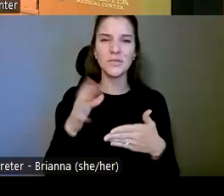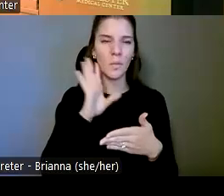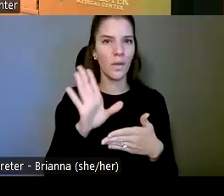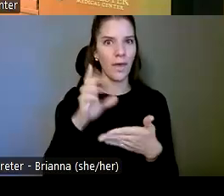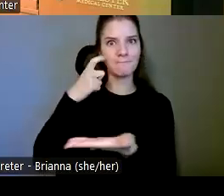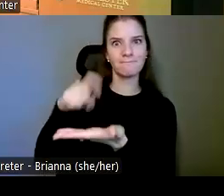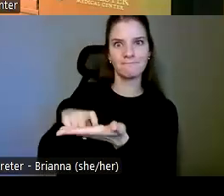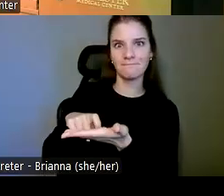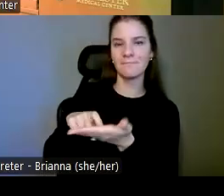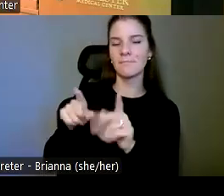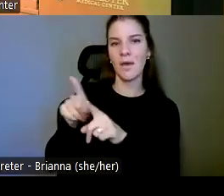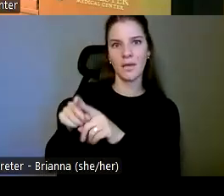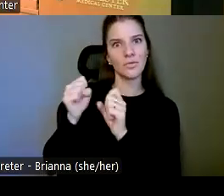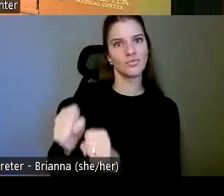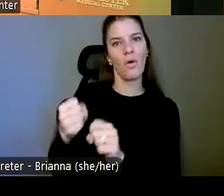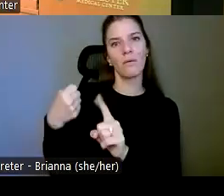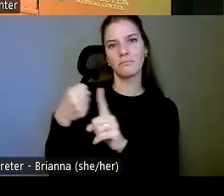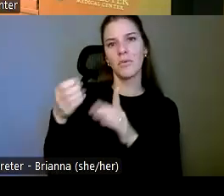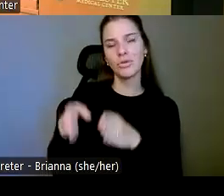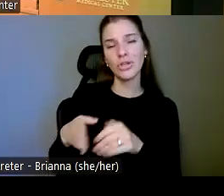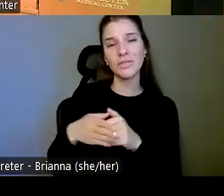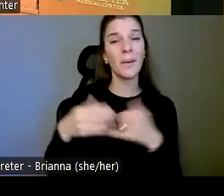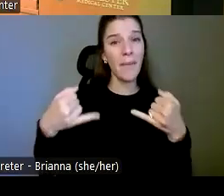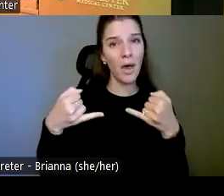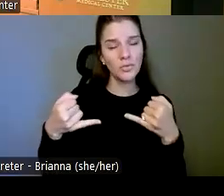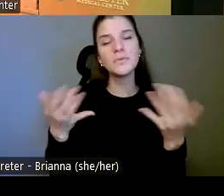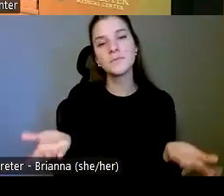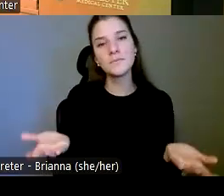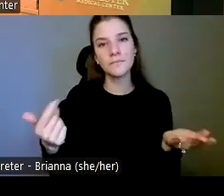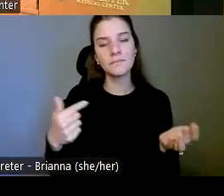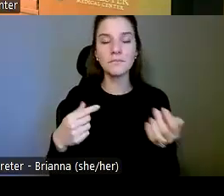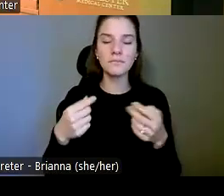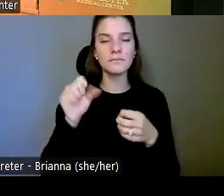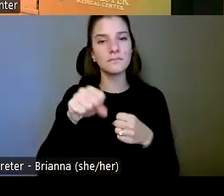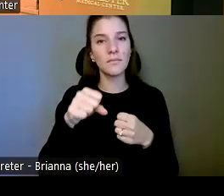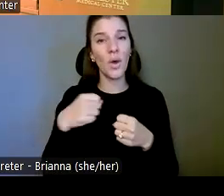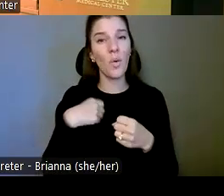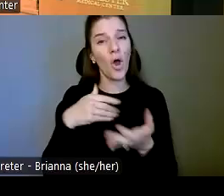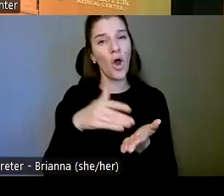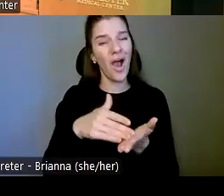boundaries hugely important. Um we try to sort of say hey select people who are appropriate for each